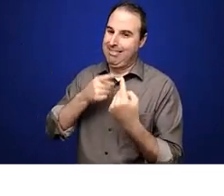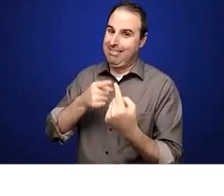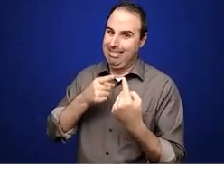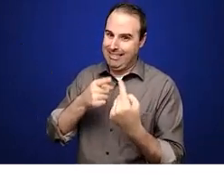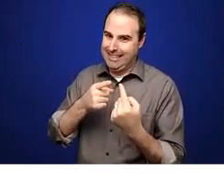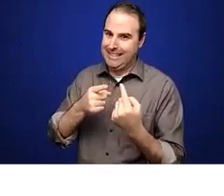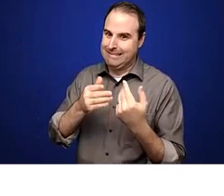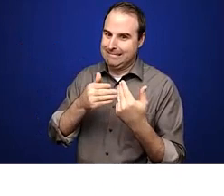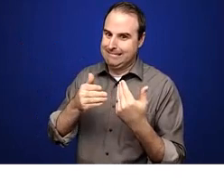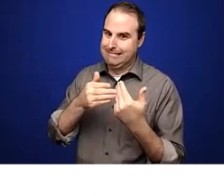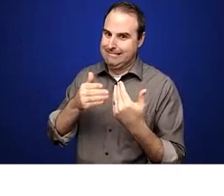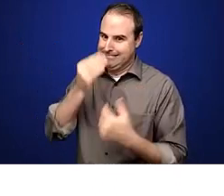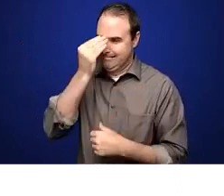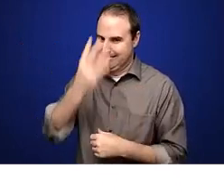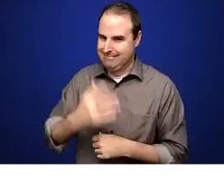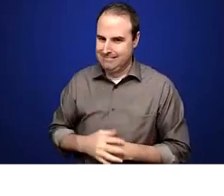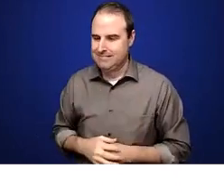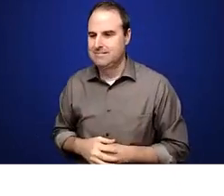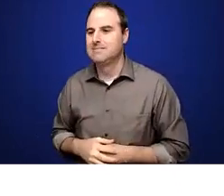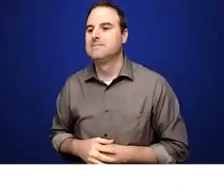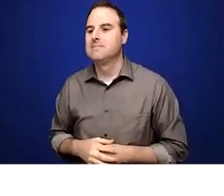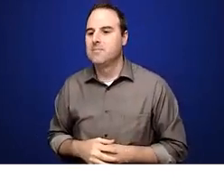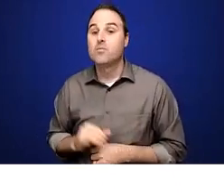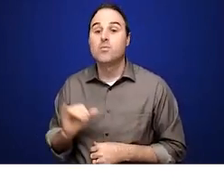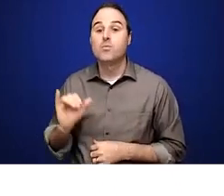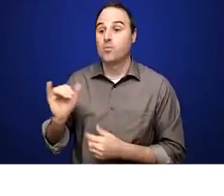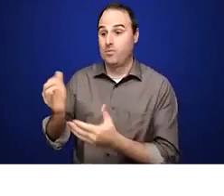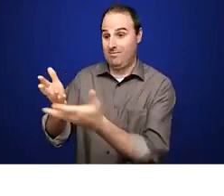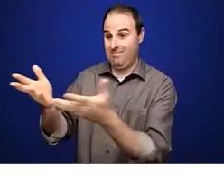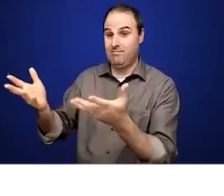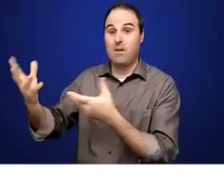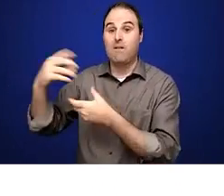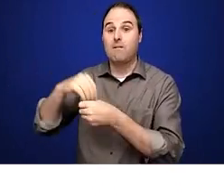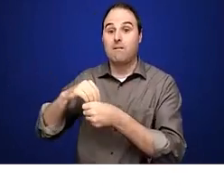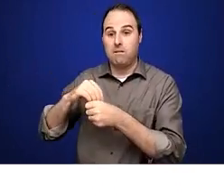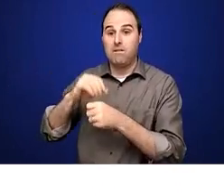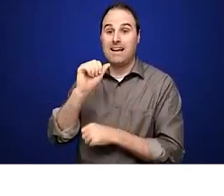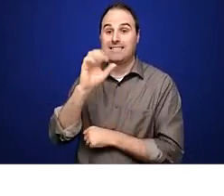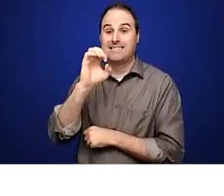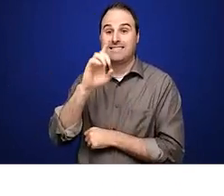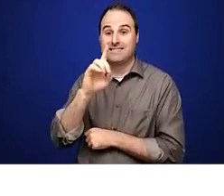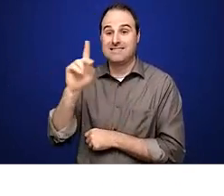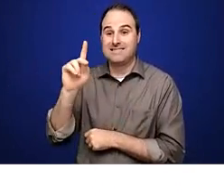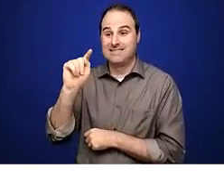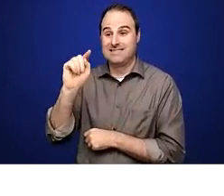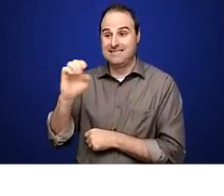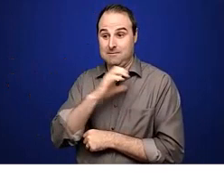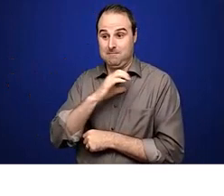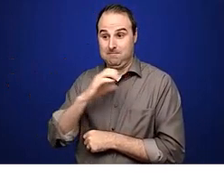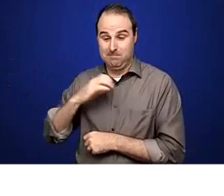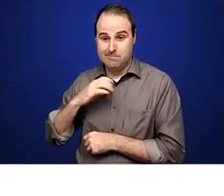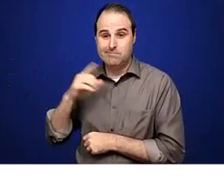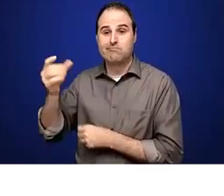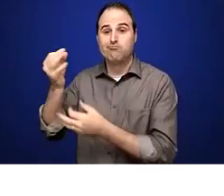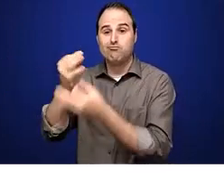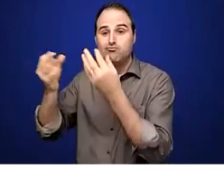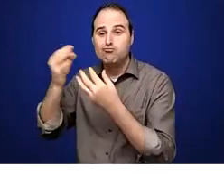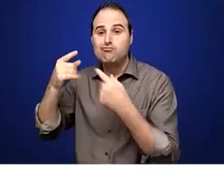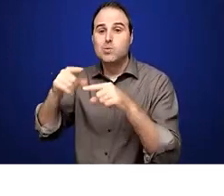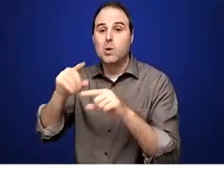Our partners also took part in the ACED knowledge transfer and exchange committee. They provided input during website creation,